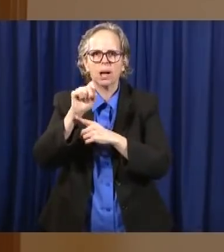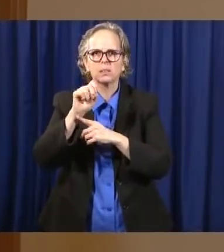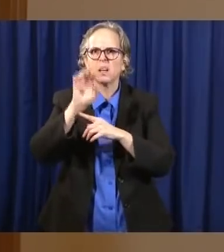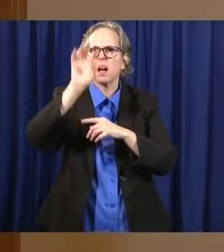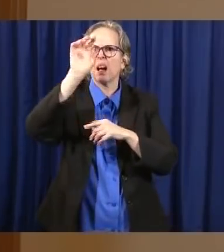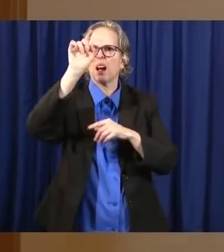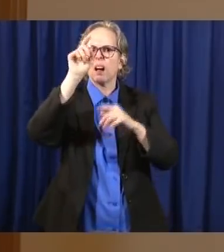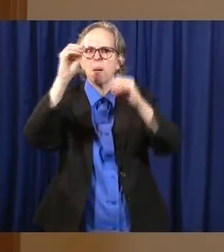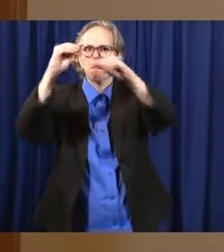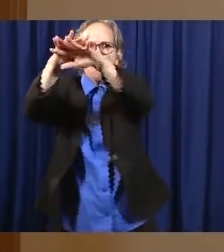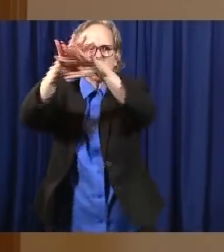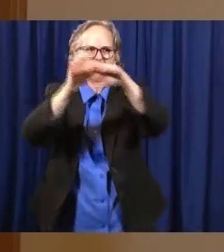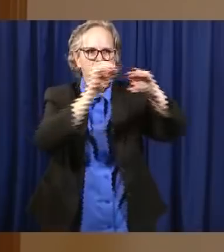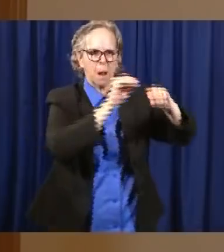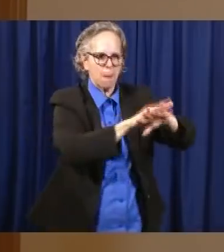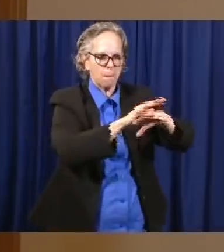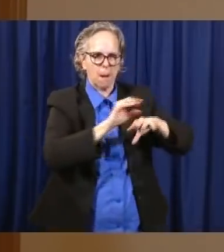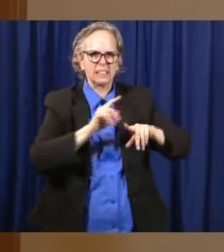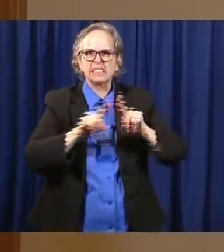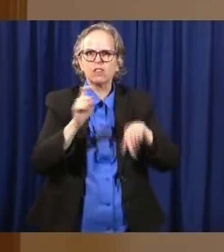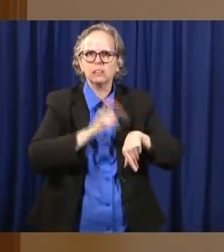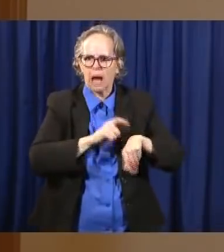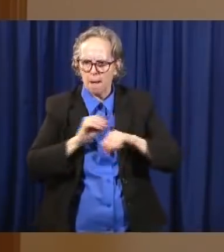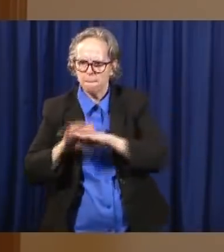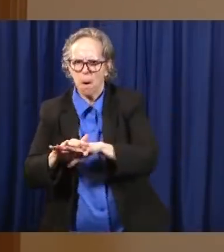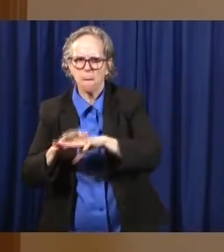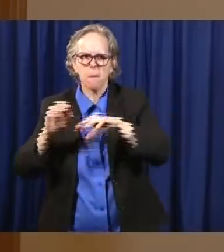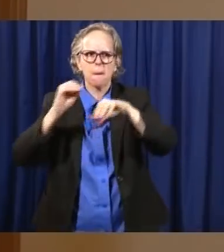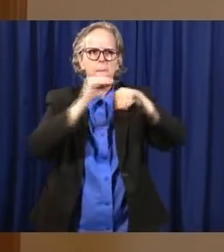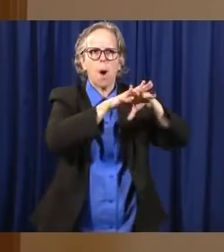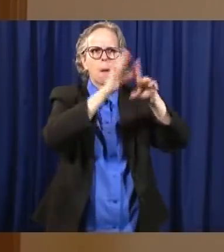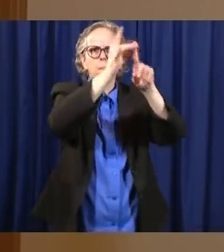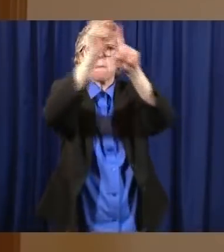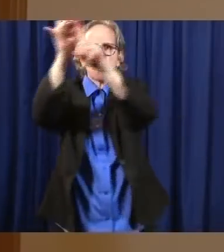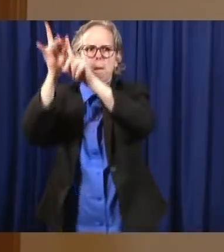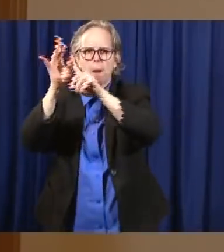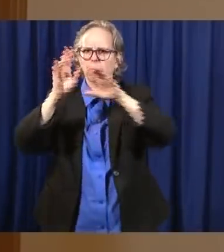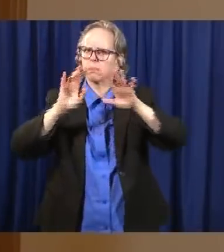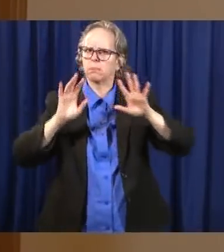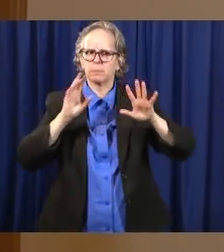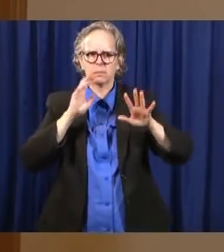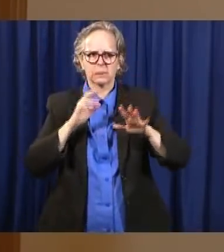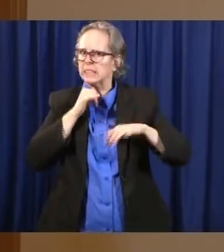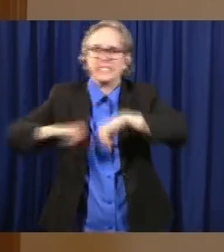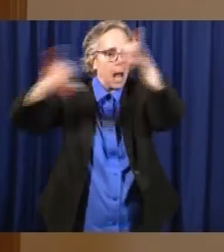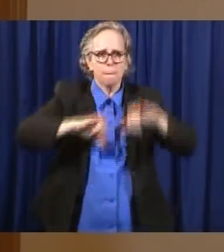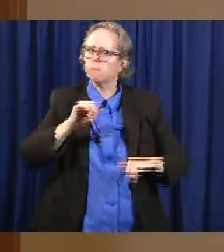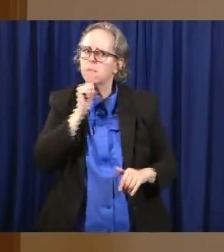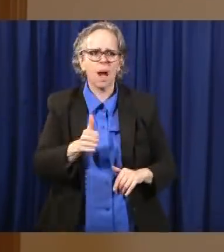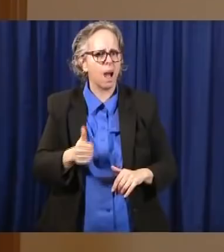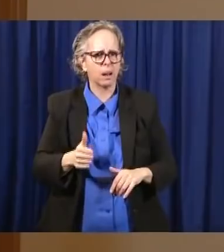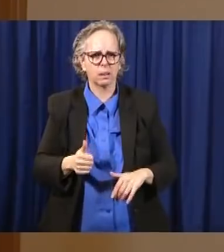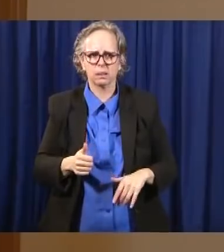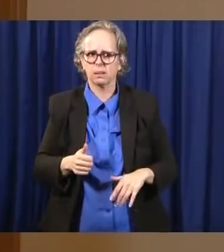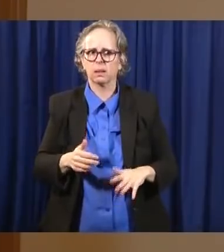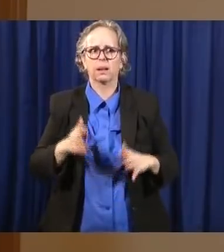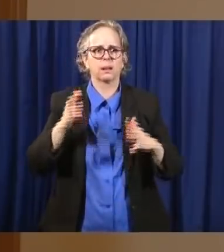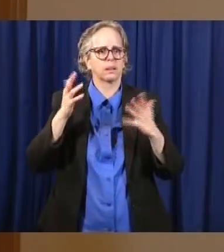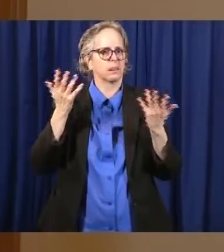WE CANNOT BECOME COMPLACENT. IT'S HARD TO SEE THIS ON THE TV , WITH THE SPREAD IN OHIO IT'S NOT TO BE PERFECTLY EVEN. WE WILL HAVE HOT SPOTS AND